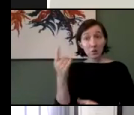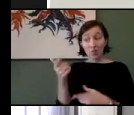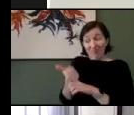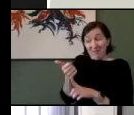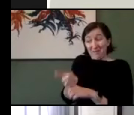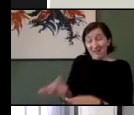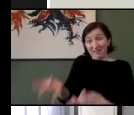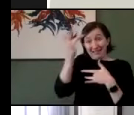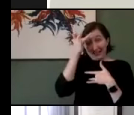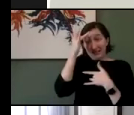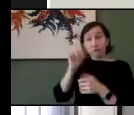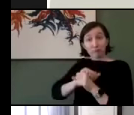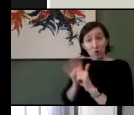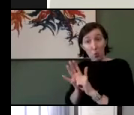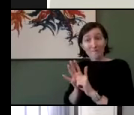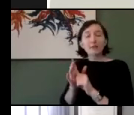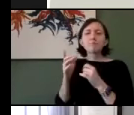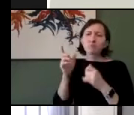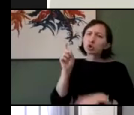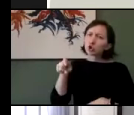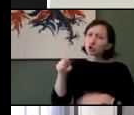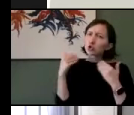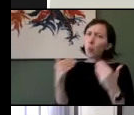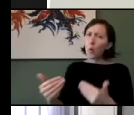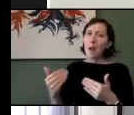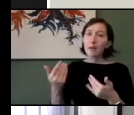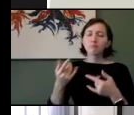when they need to be around other people or even animals in their own home.